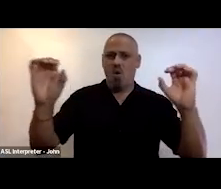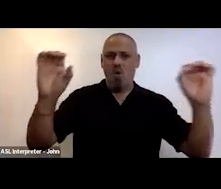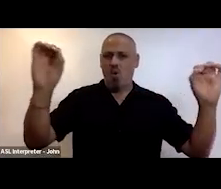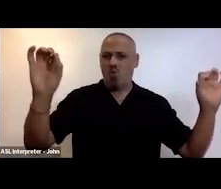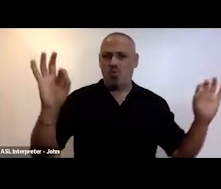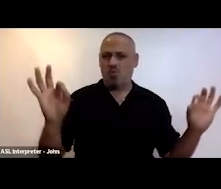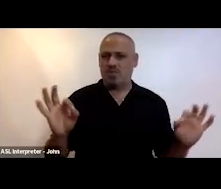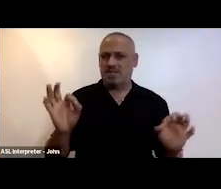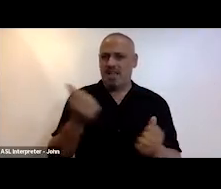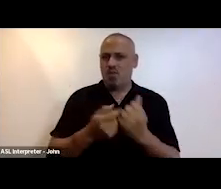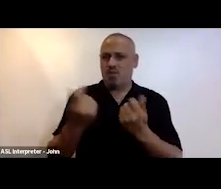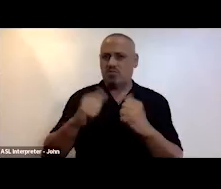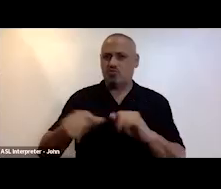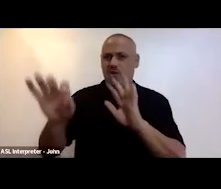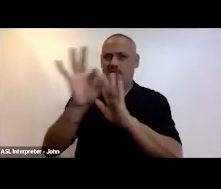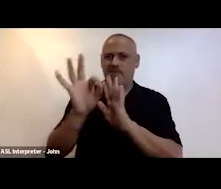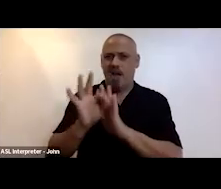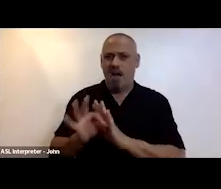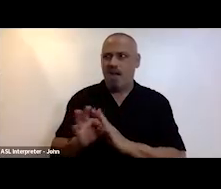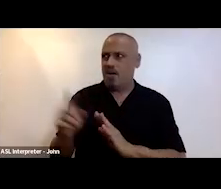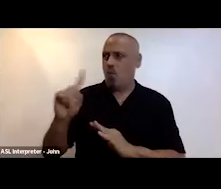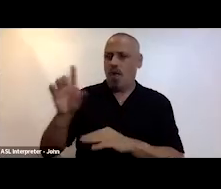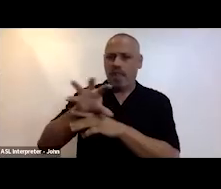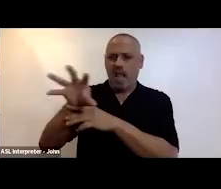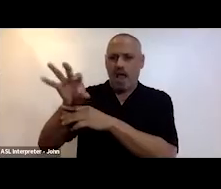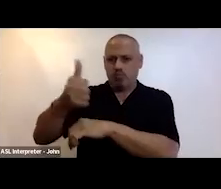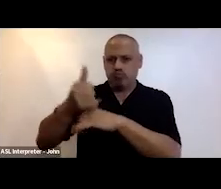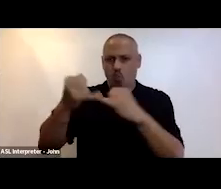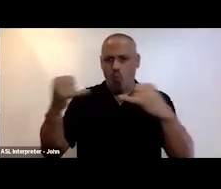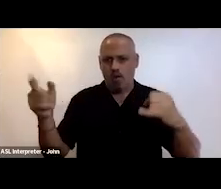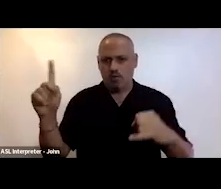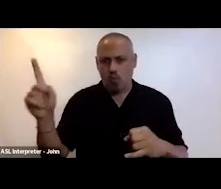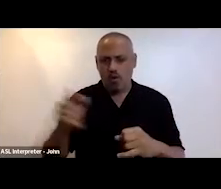that she was trying to identify where the cameras are, where the wires are, where the microphones are.